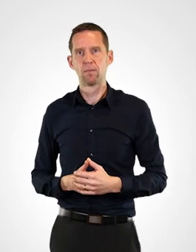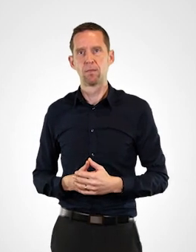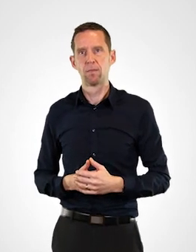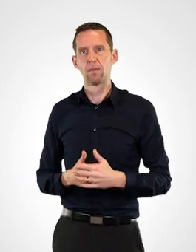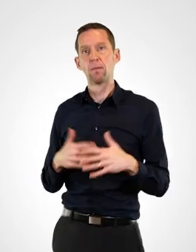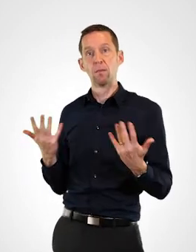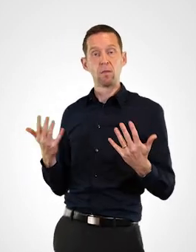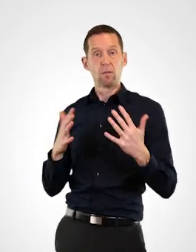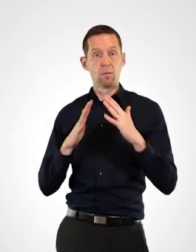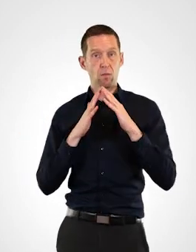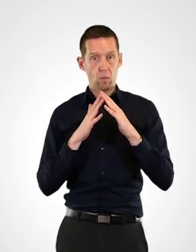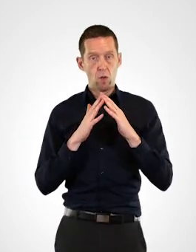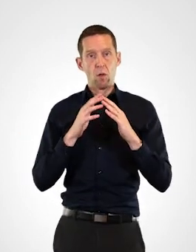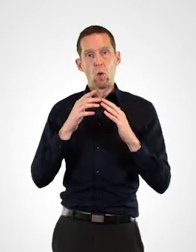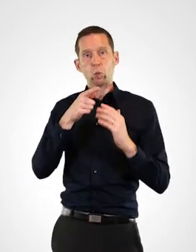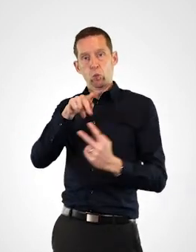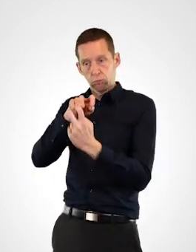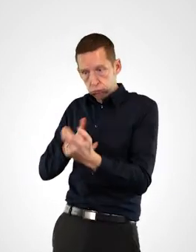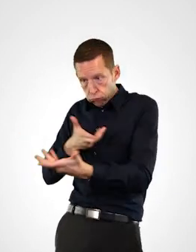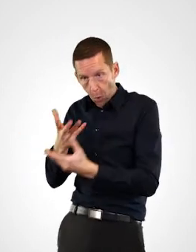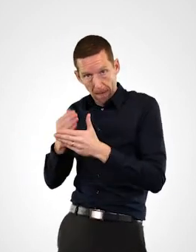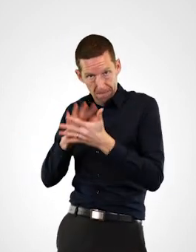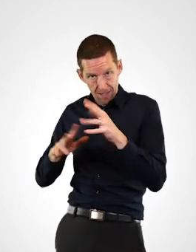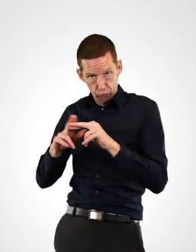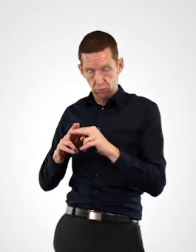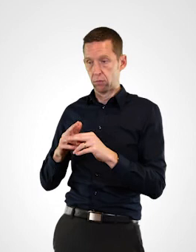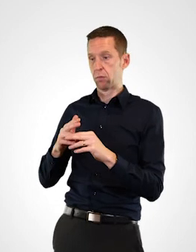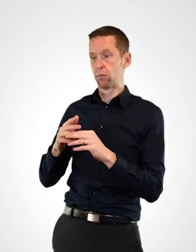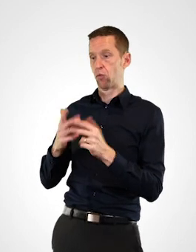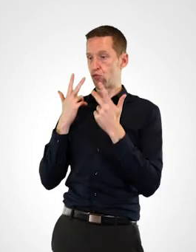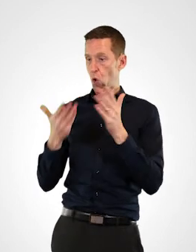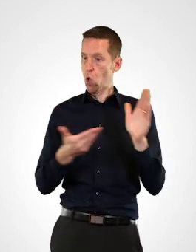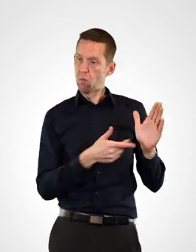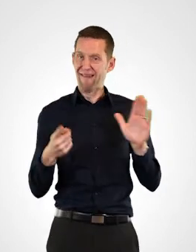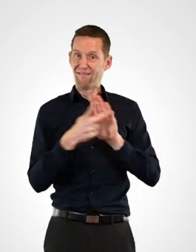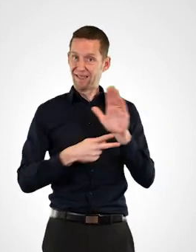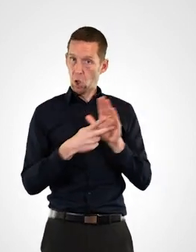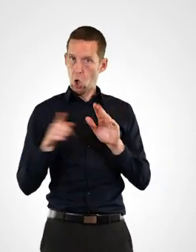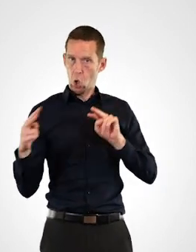So it would be useful to sit down with parents and show them these video examples,